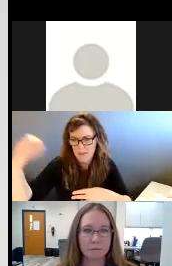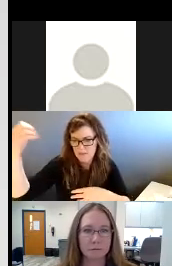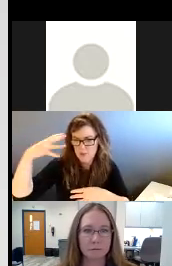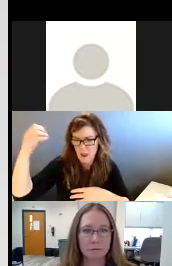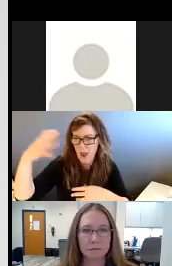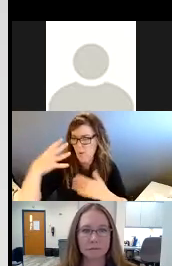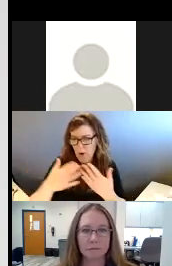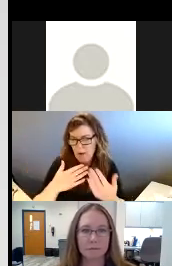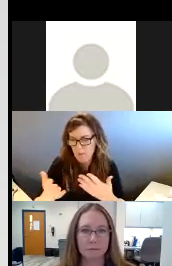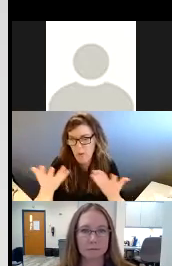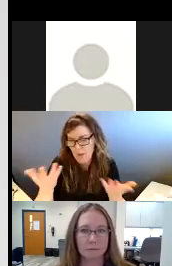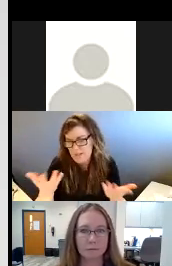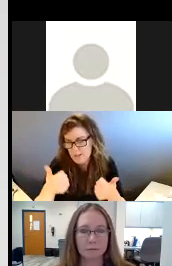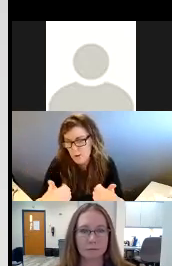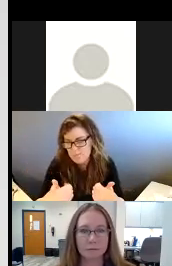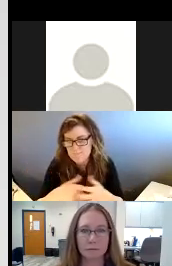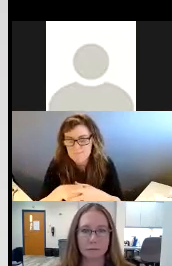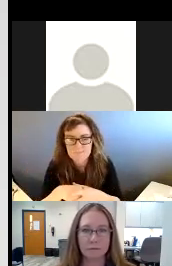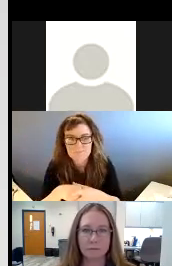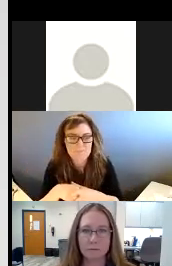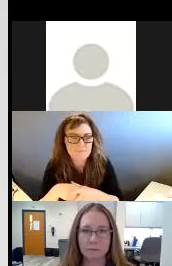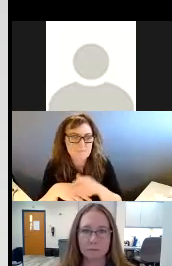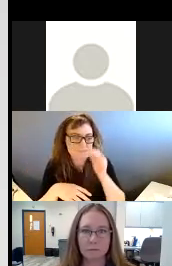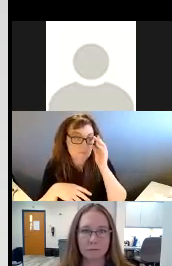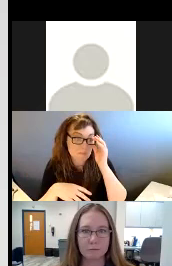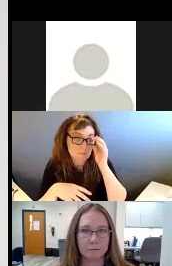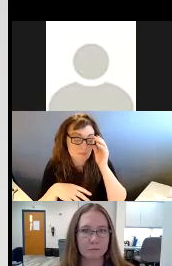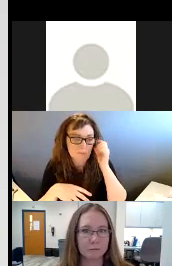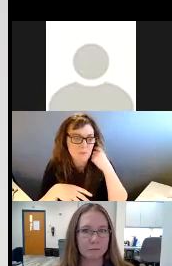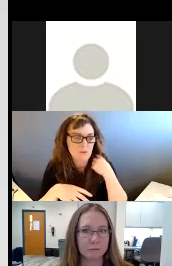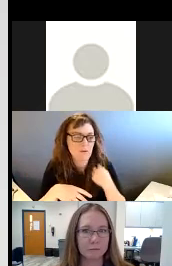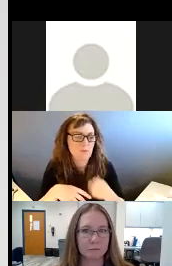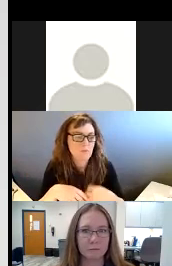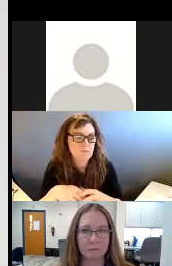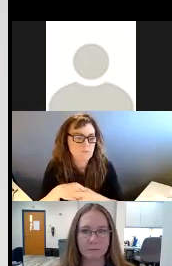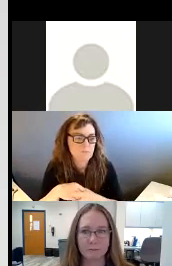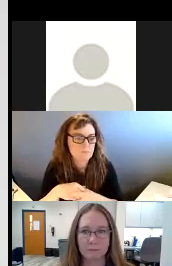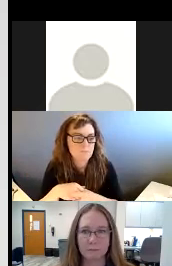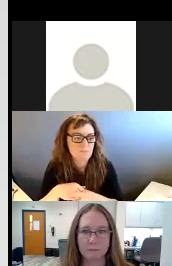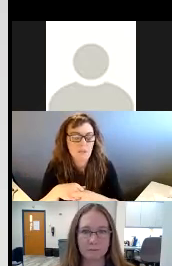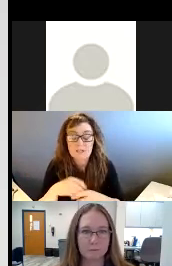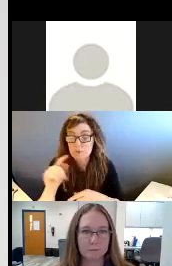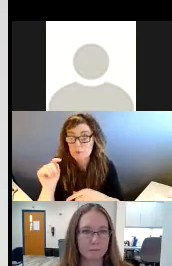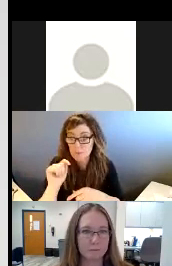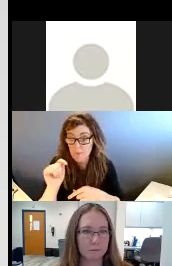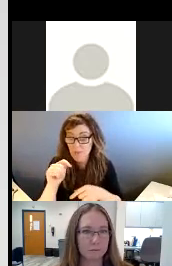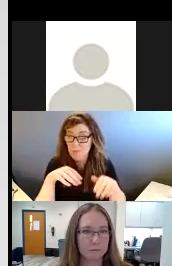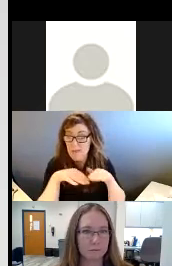AGAIN, WE HAD TO CONSIDER WHERE THE BEST BATHROOM ACCESS WAS GOING TO BE FOR THEM.